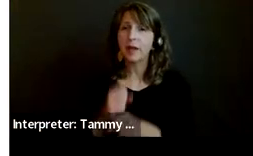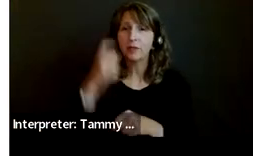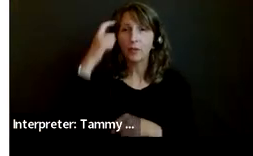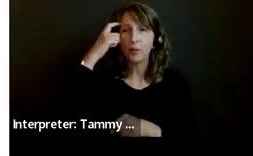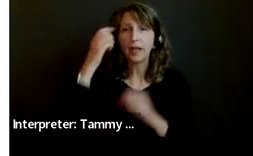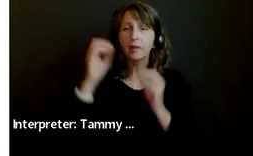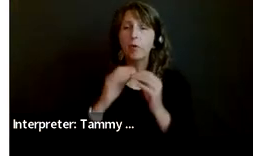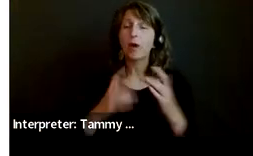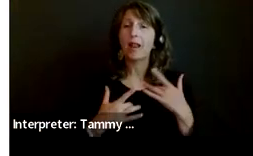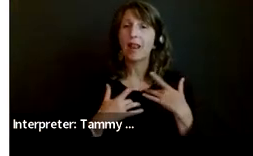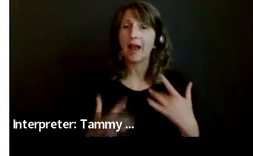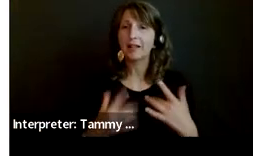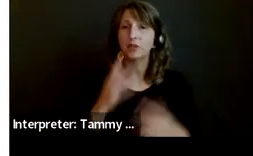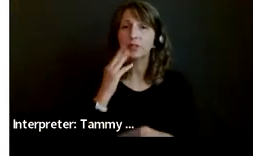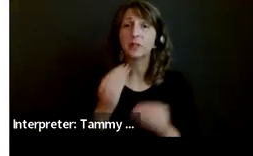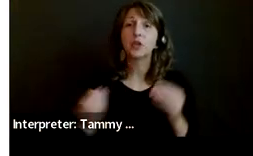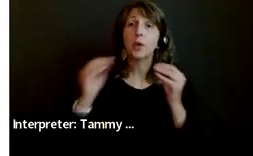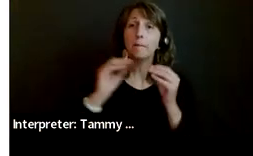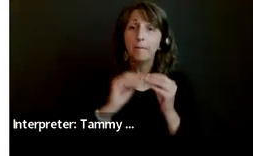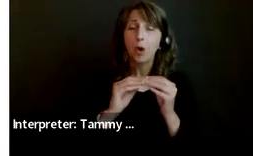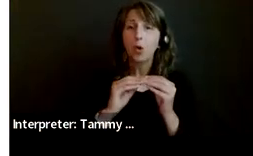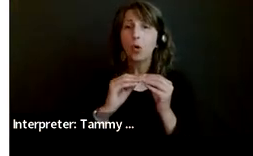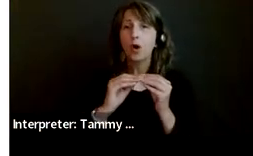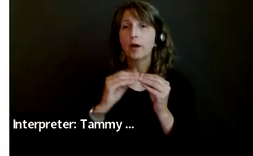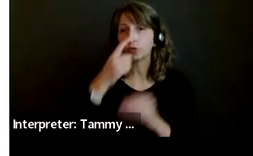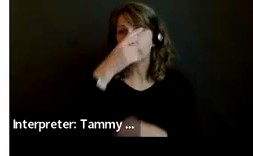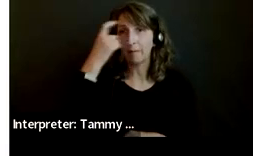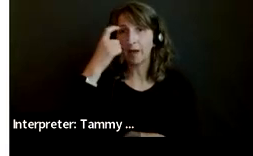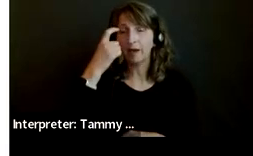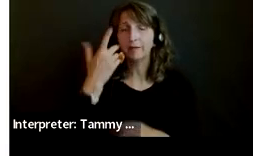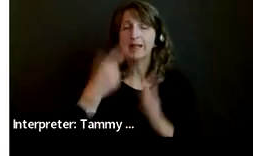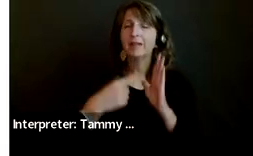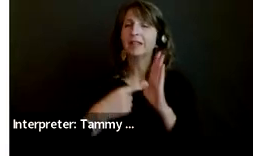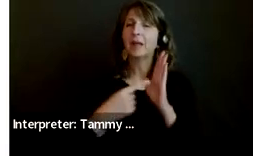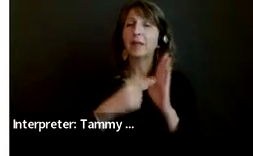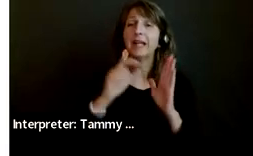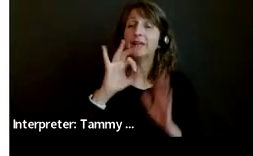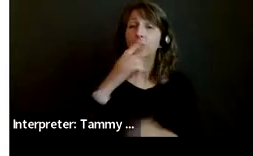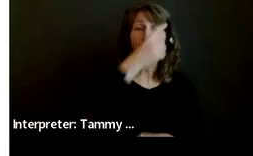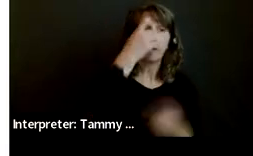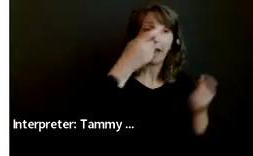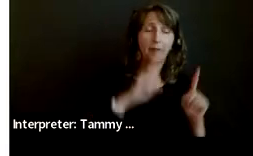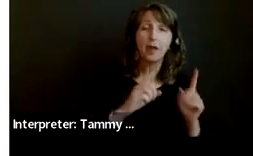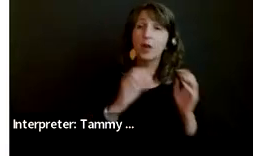? Is the brain more sensitive to new trauma after the first traumatic event